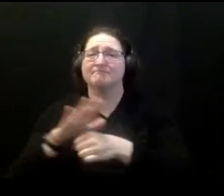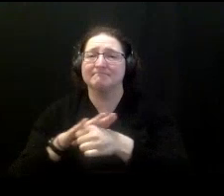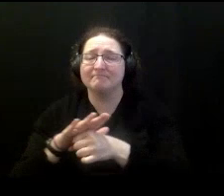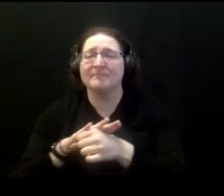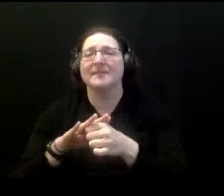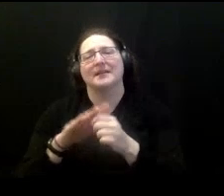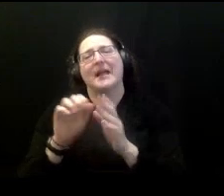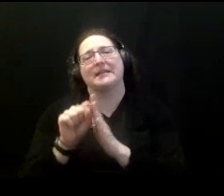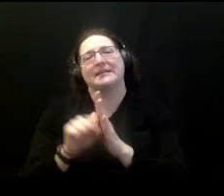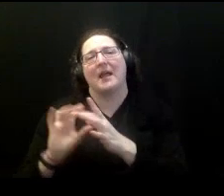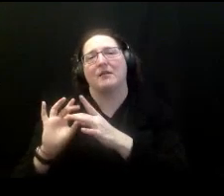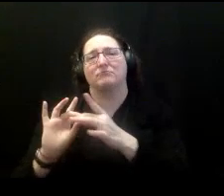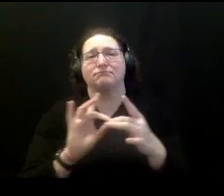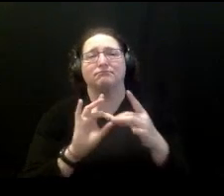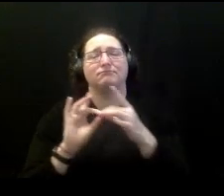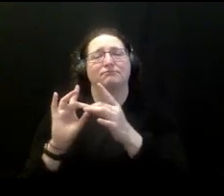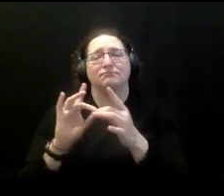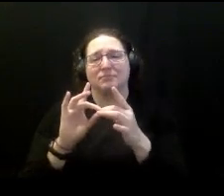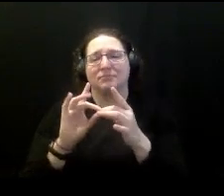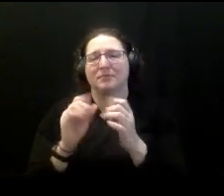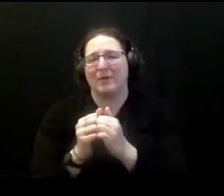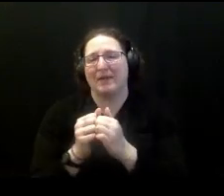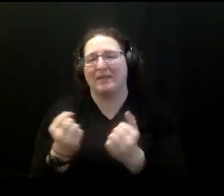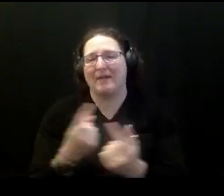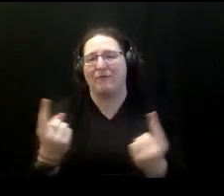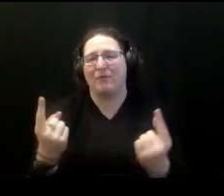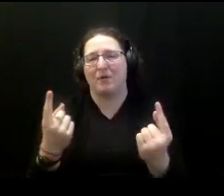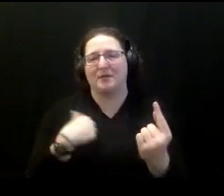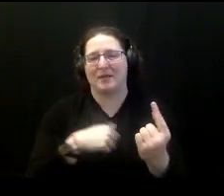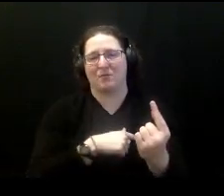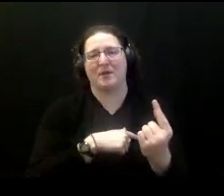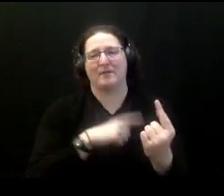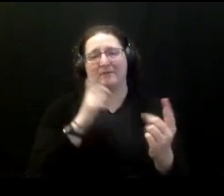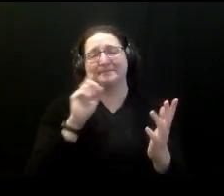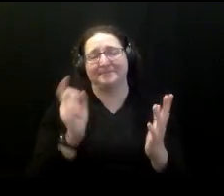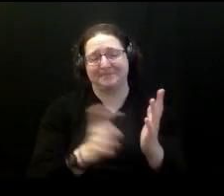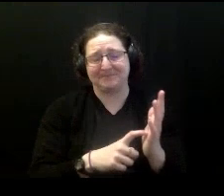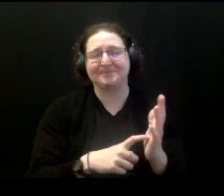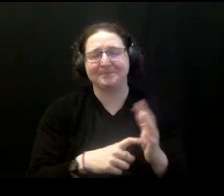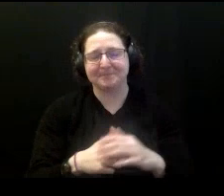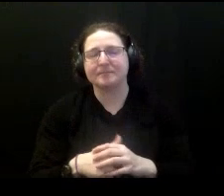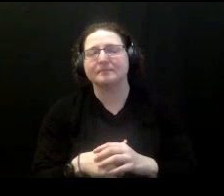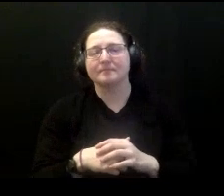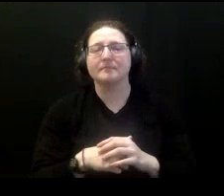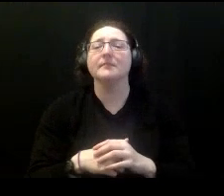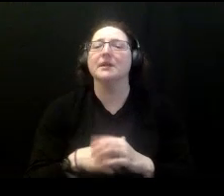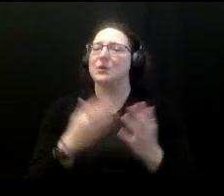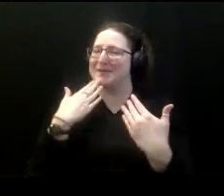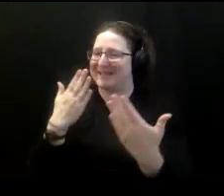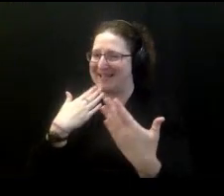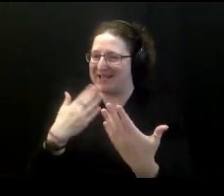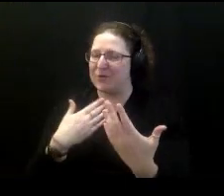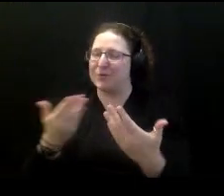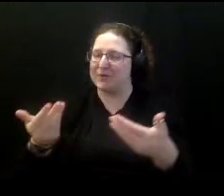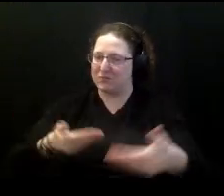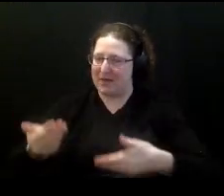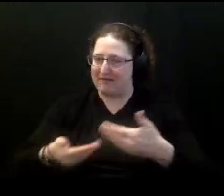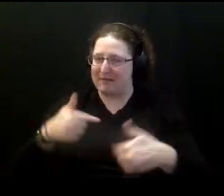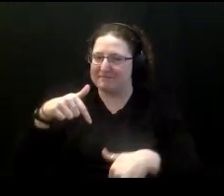with those that we have identified. So again thank you and welcome to Rhode Island's 2025 Public